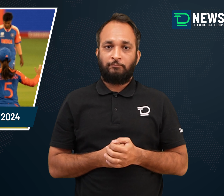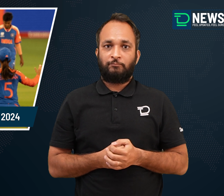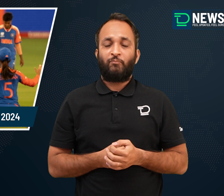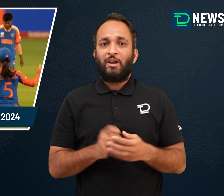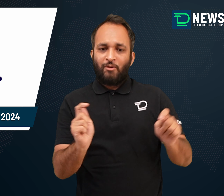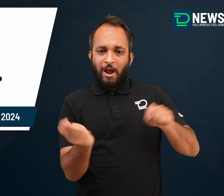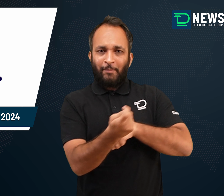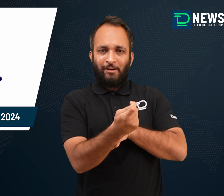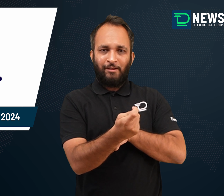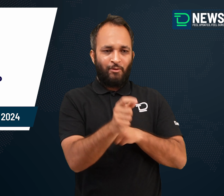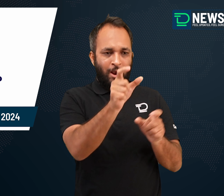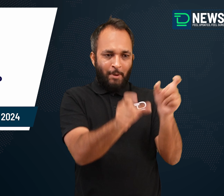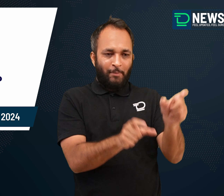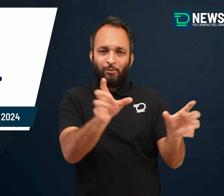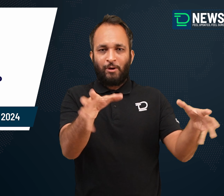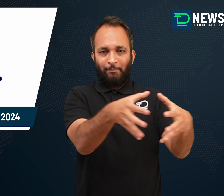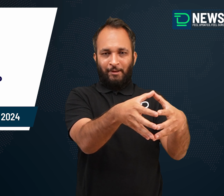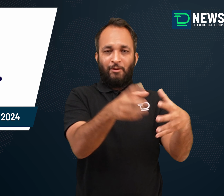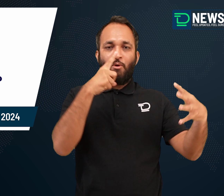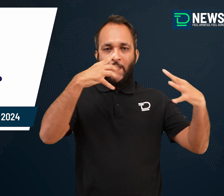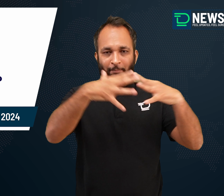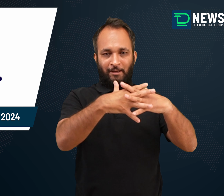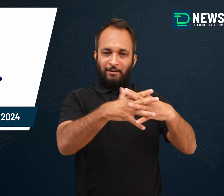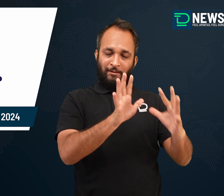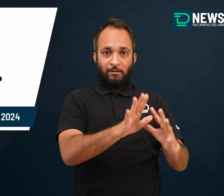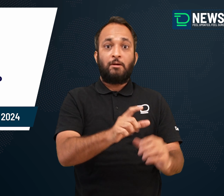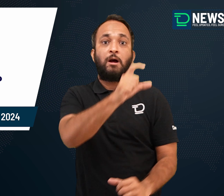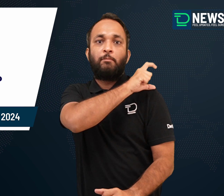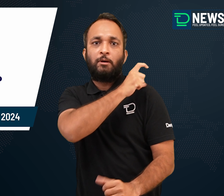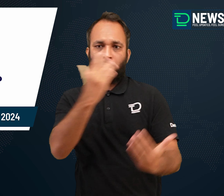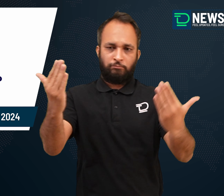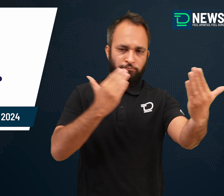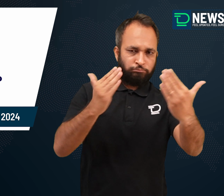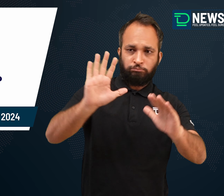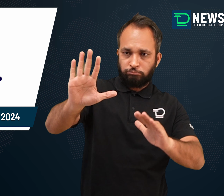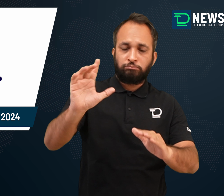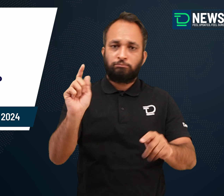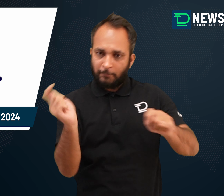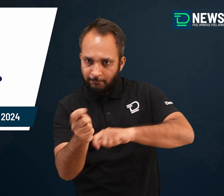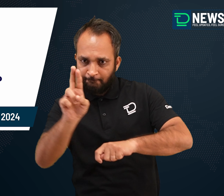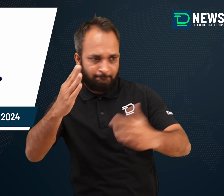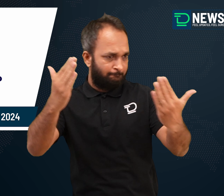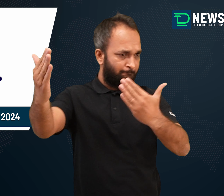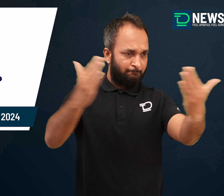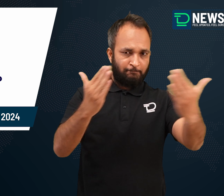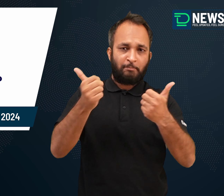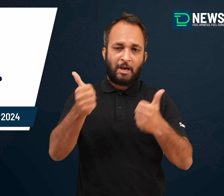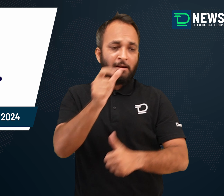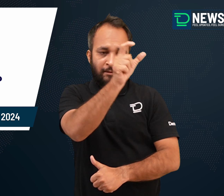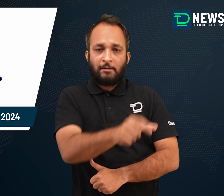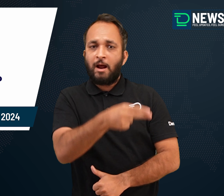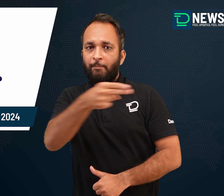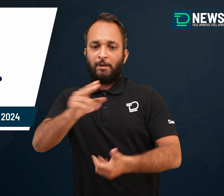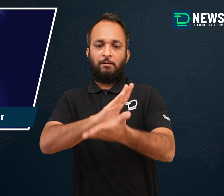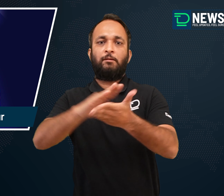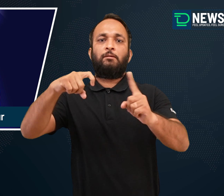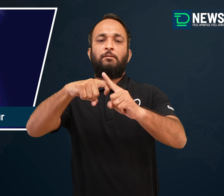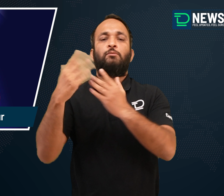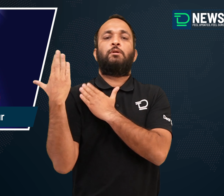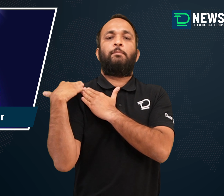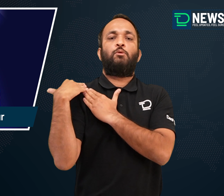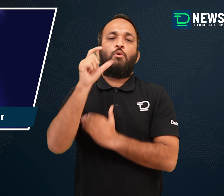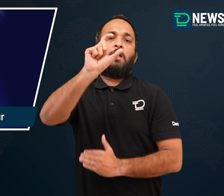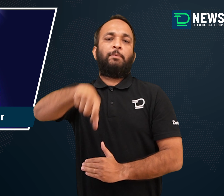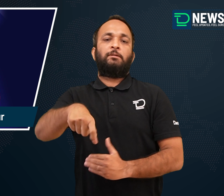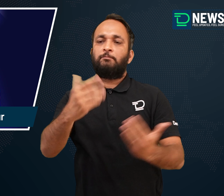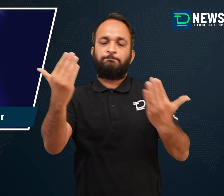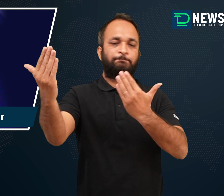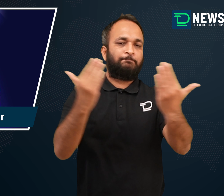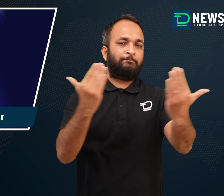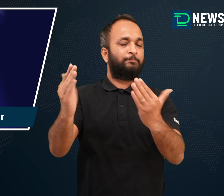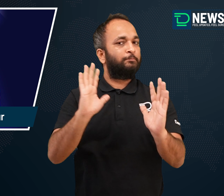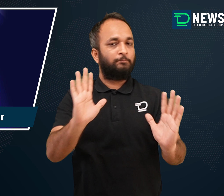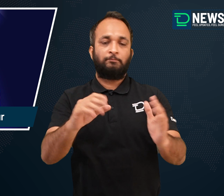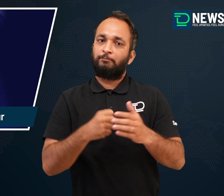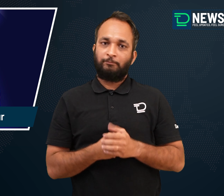The Harmanpreet Kaur-led Indian team.